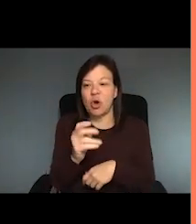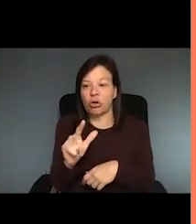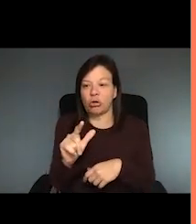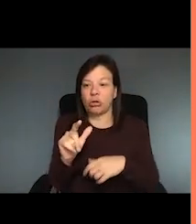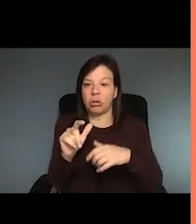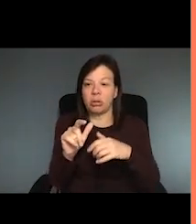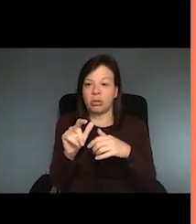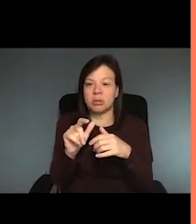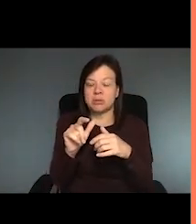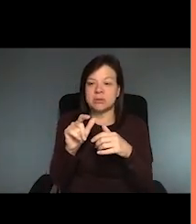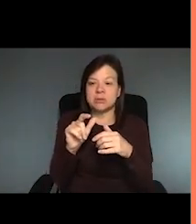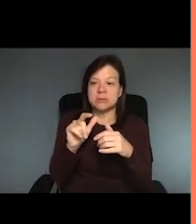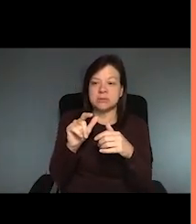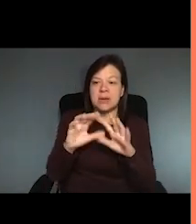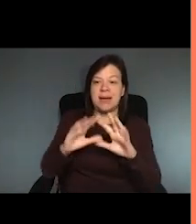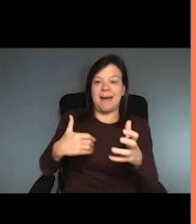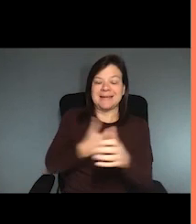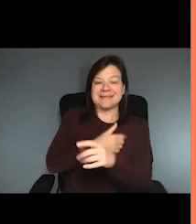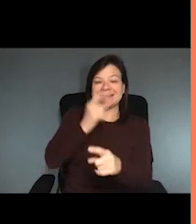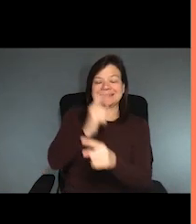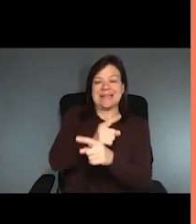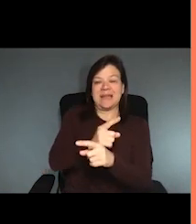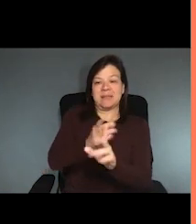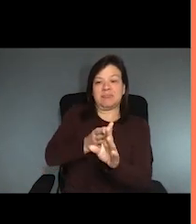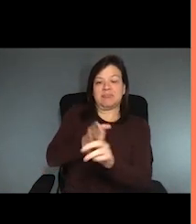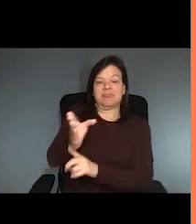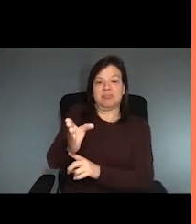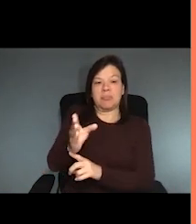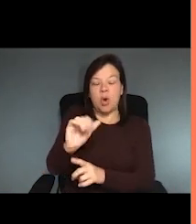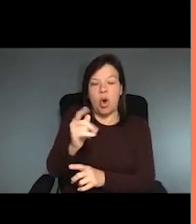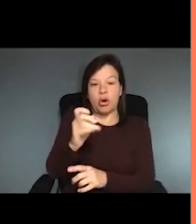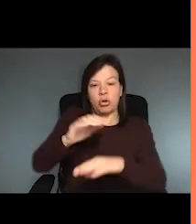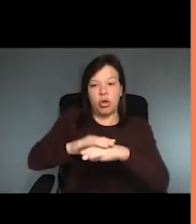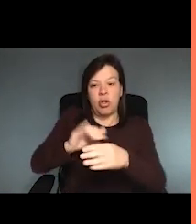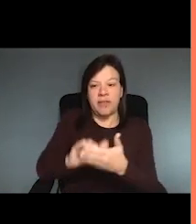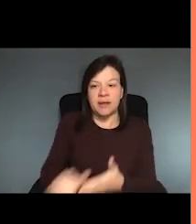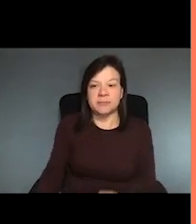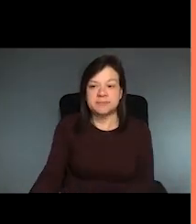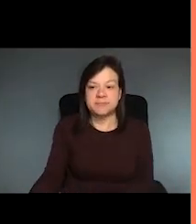THE SAME TRIED AND TRUE SCHEMA ONTO IT AS WELL AS